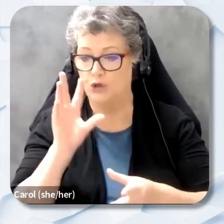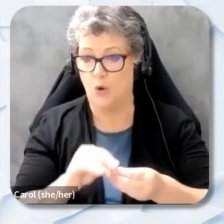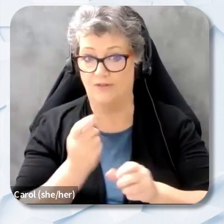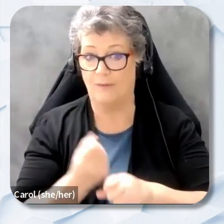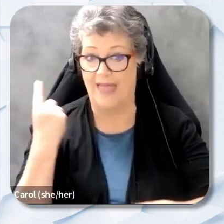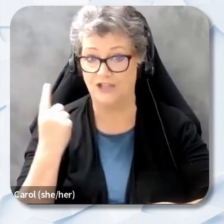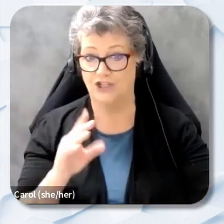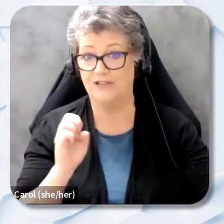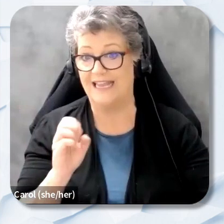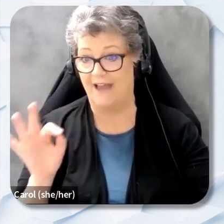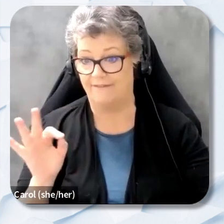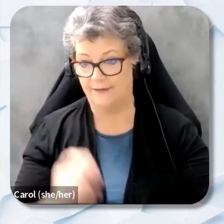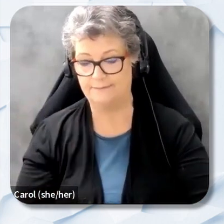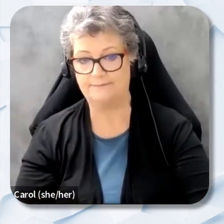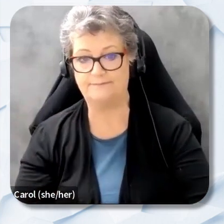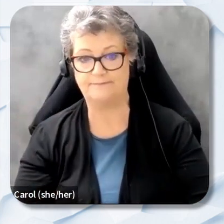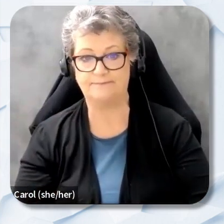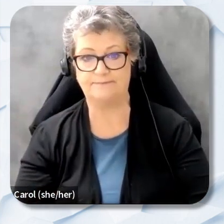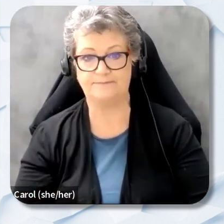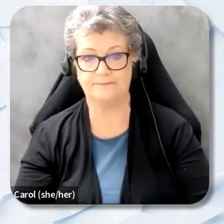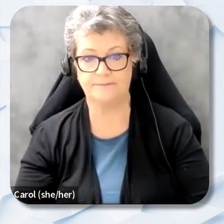EEF Additional Expenditures Section.